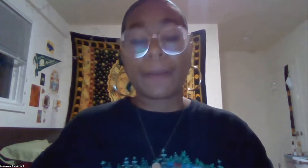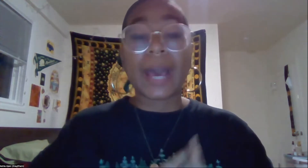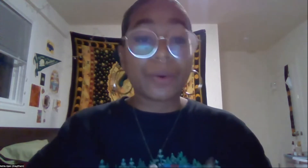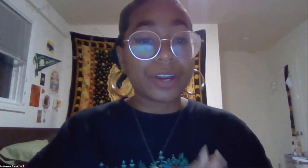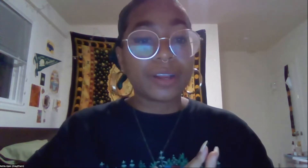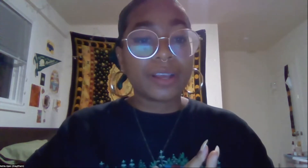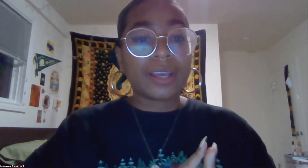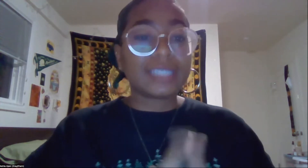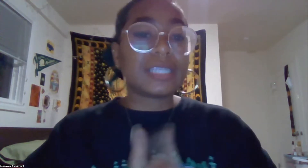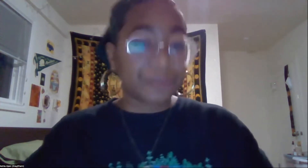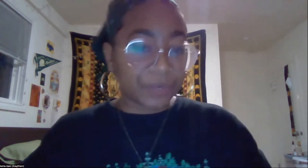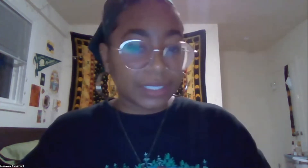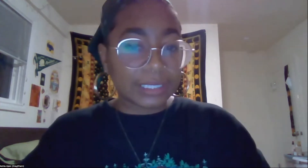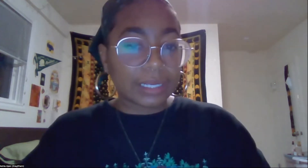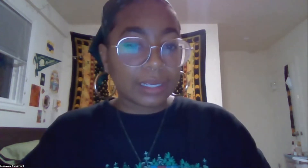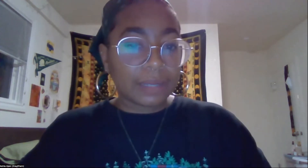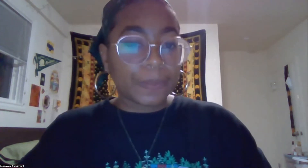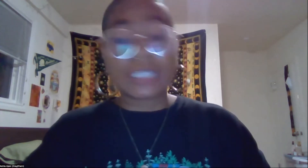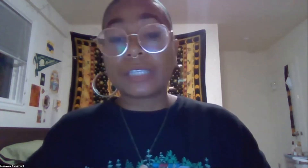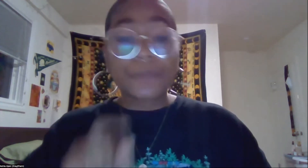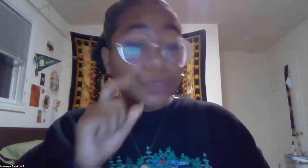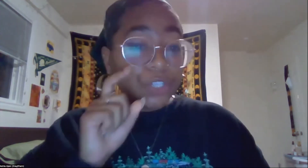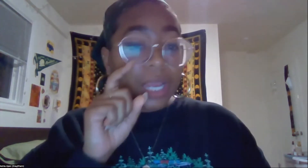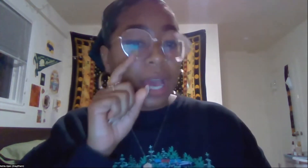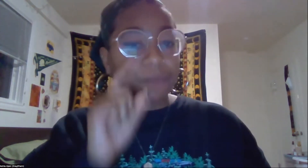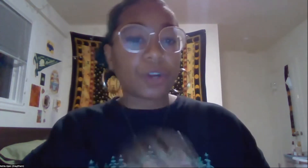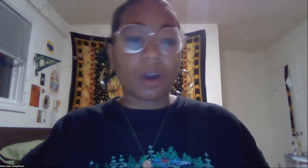Power is the difference. This is a food chain, after all